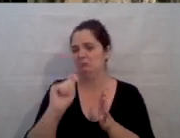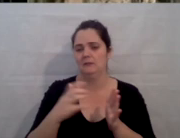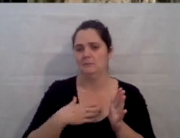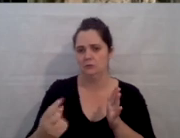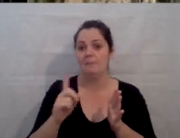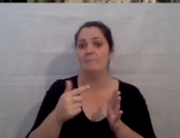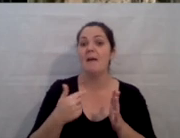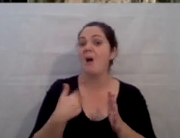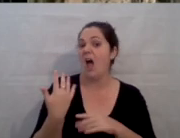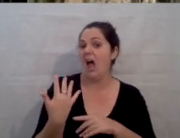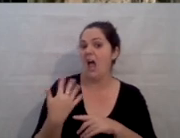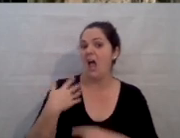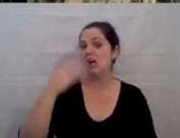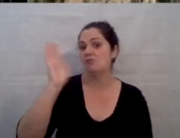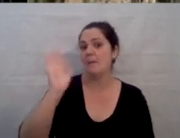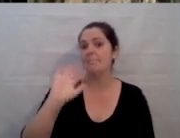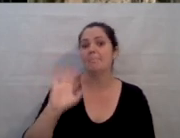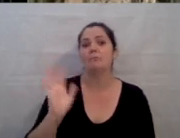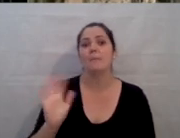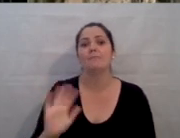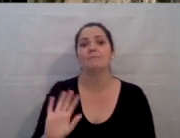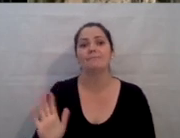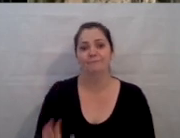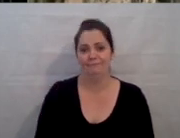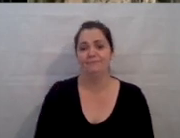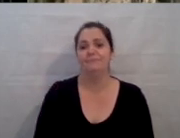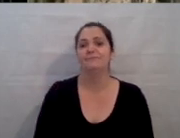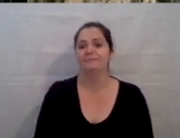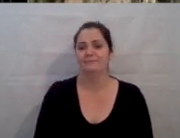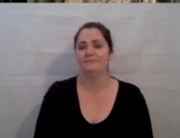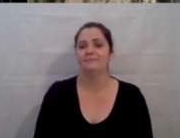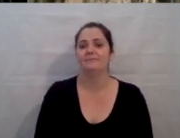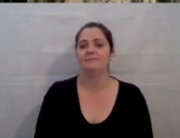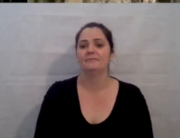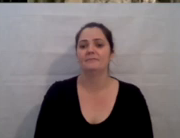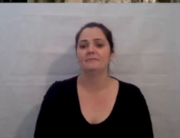again where I’m just going to rub it all back there on my sheet of paper and then we're going to go into the